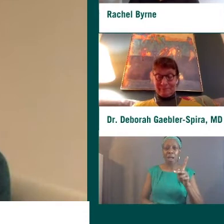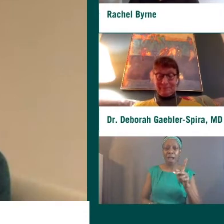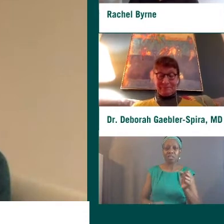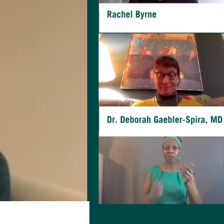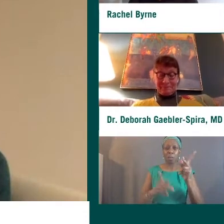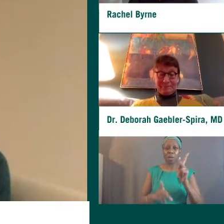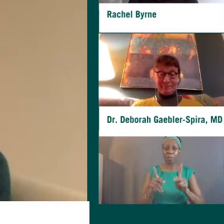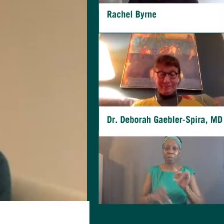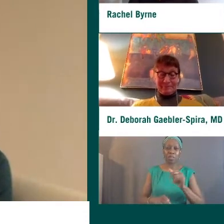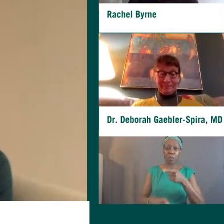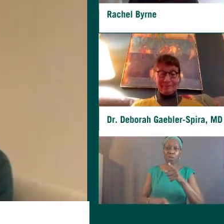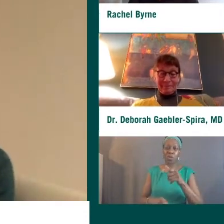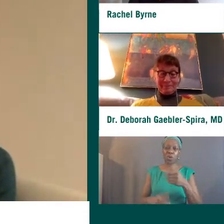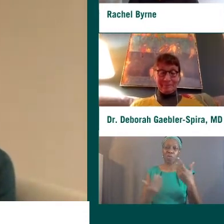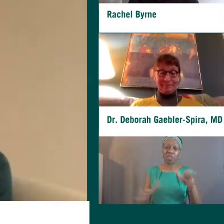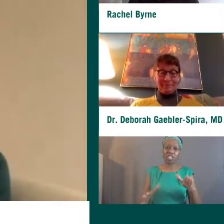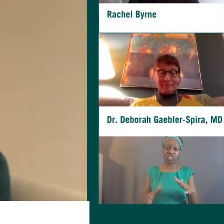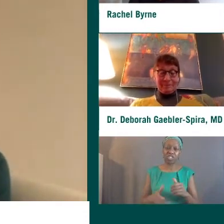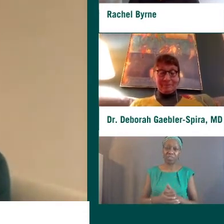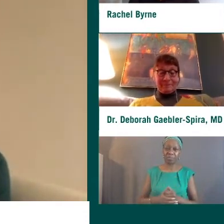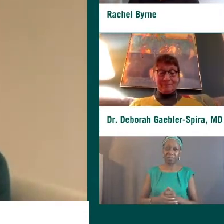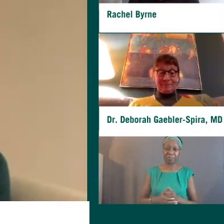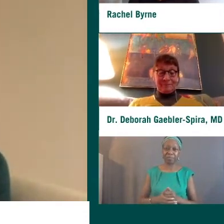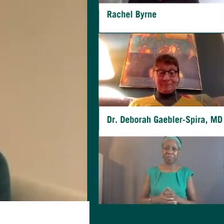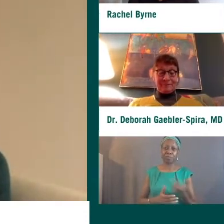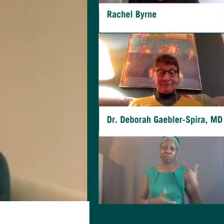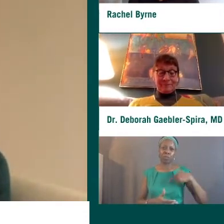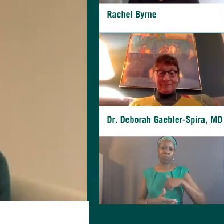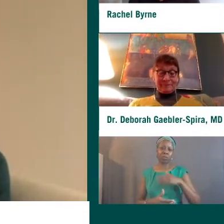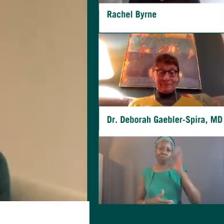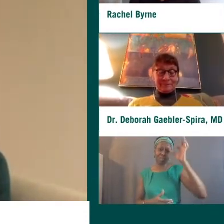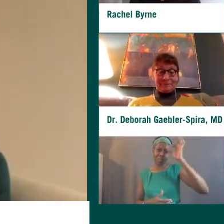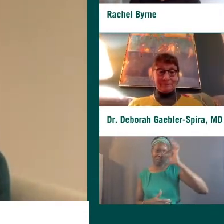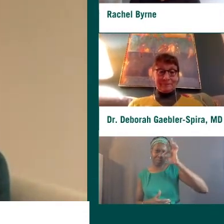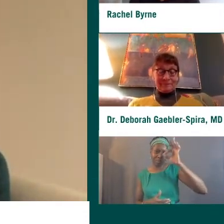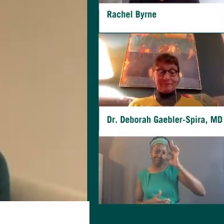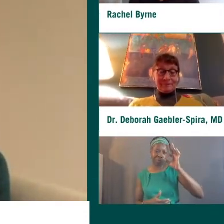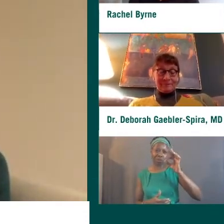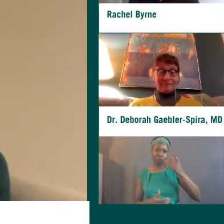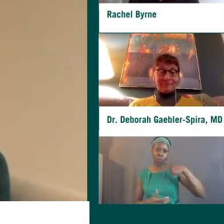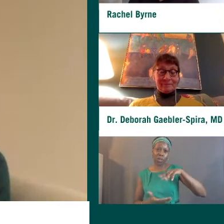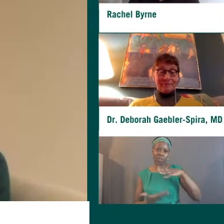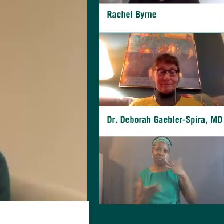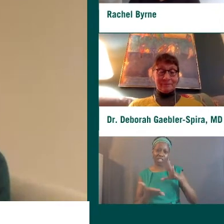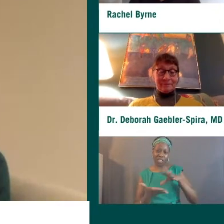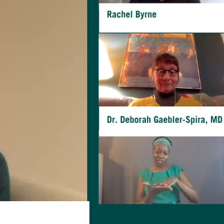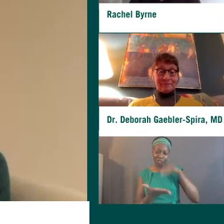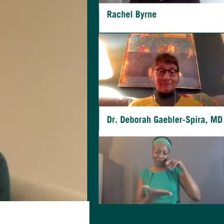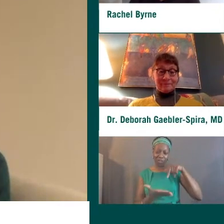And, we don't know enough as we've learnt this evening. There's so much more for us to learn.